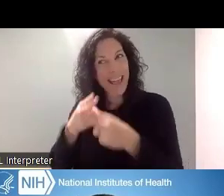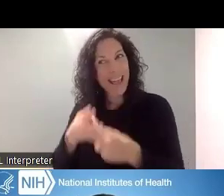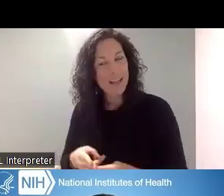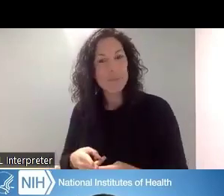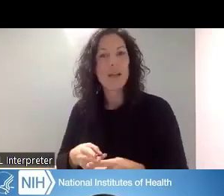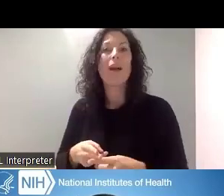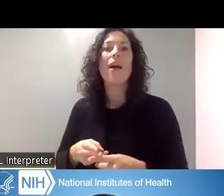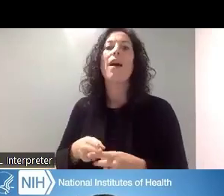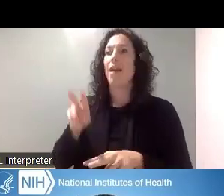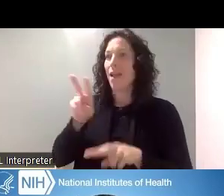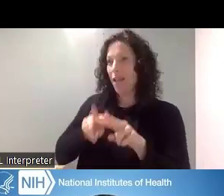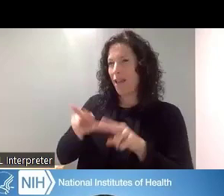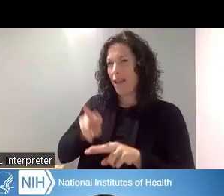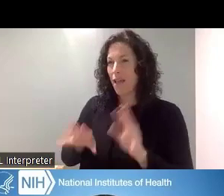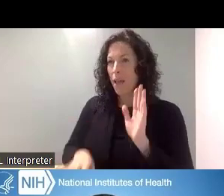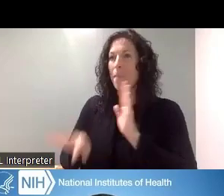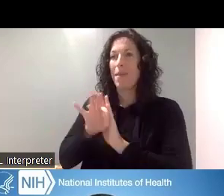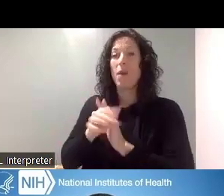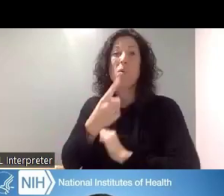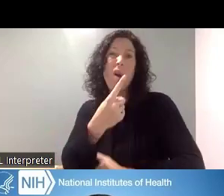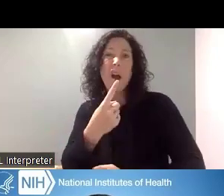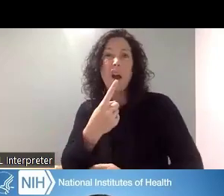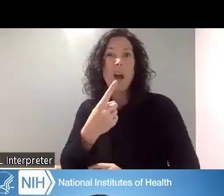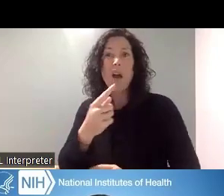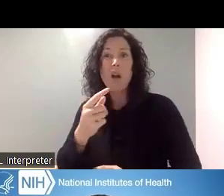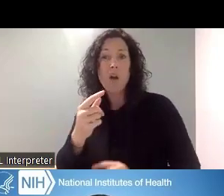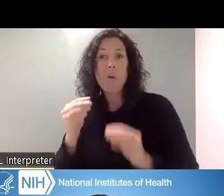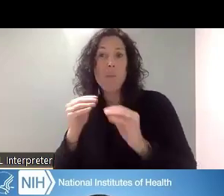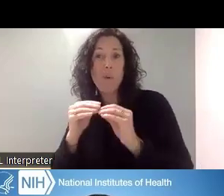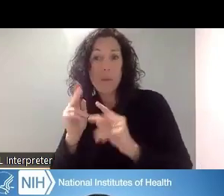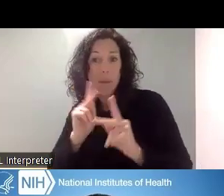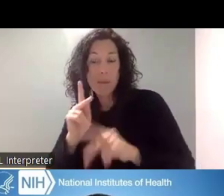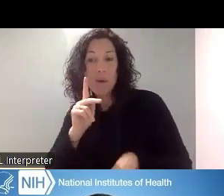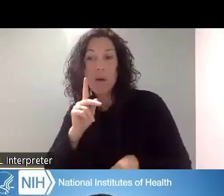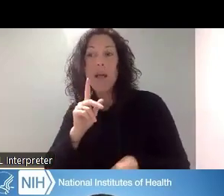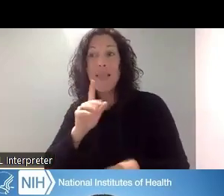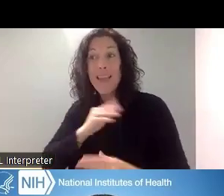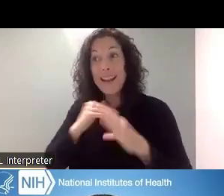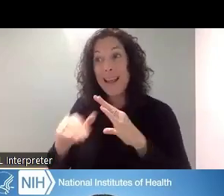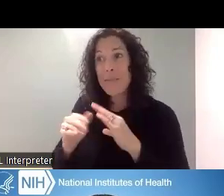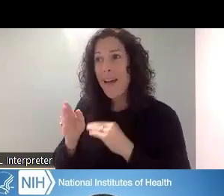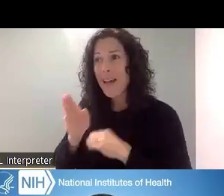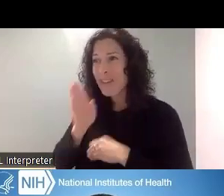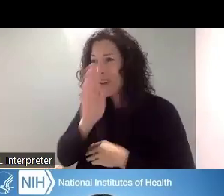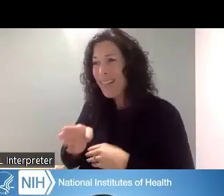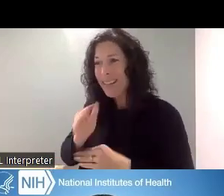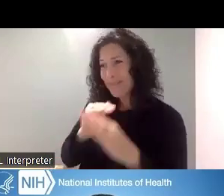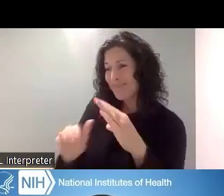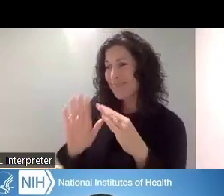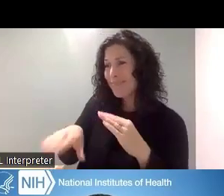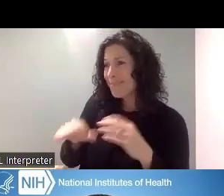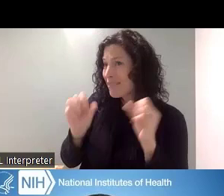you can pick out one or more of those program staff and then e-mail them directly and ask if you can set up a time